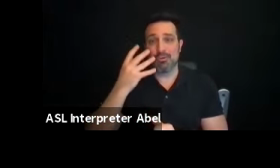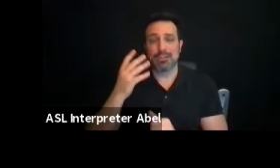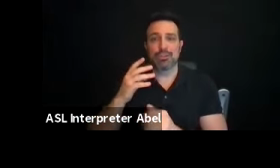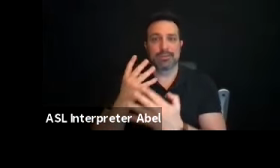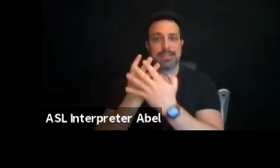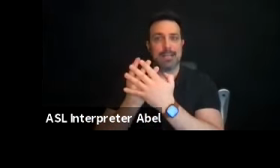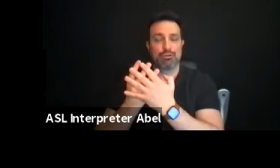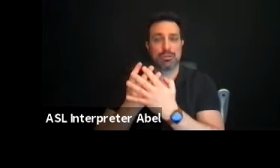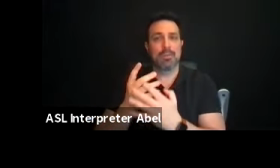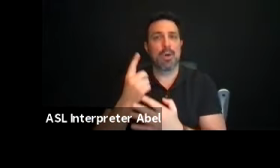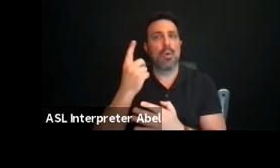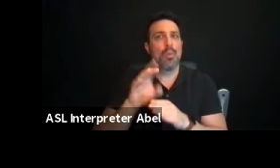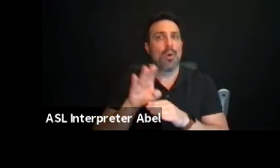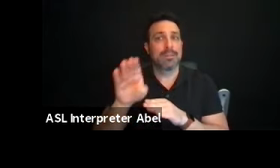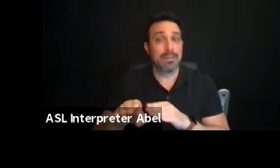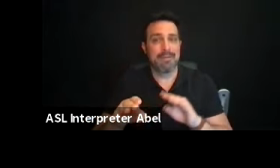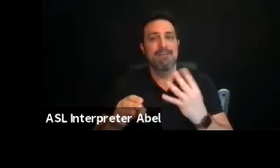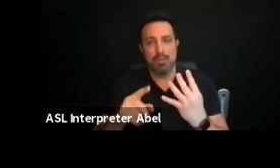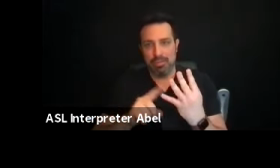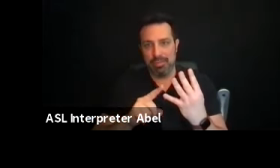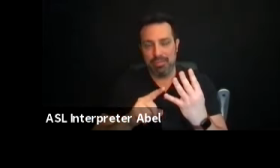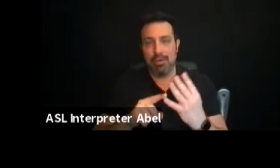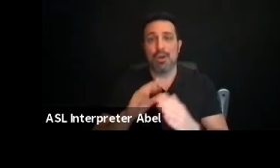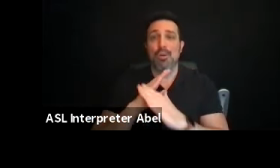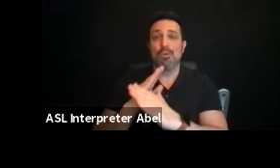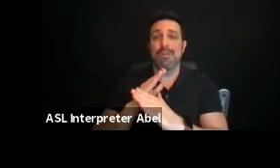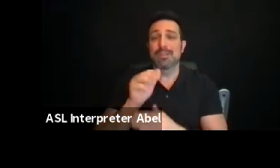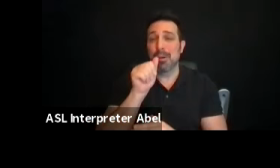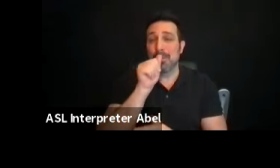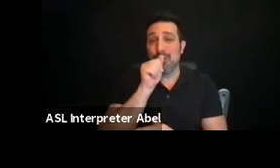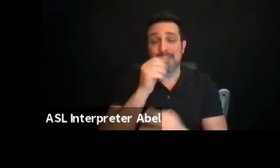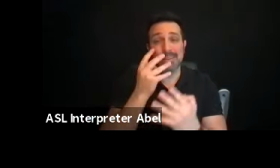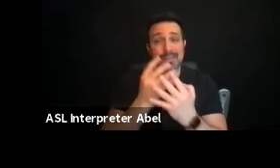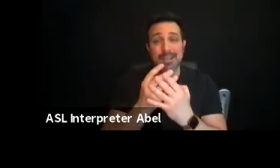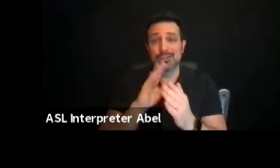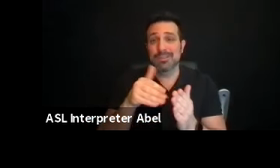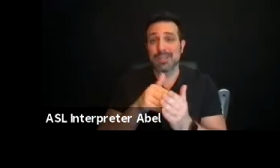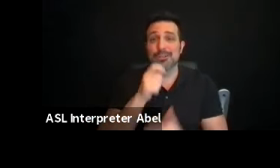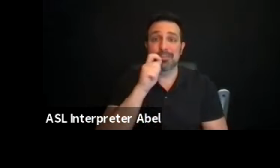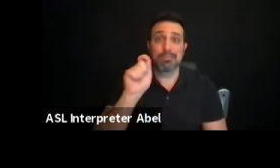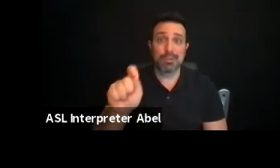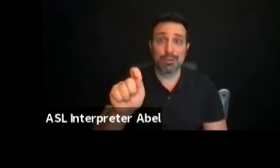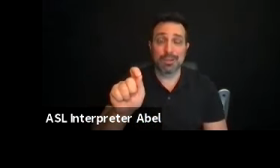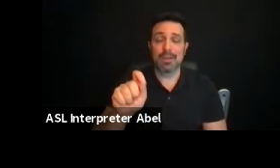state and local correctional facilities from contracting with federal government for immigration detention, but then